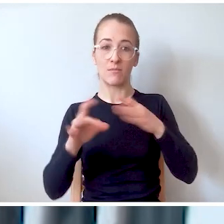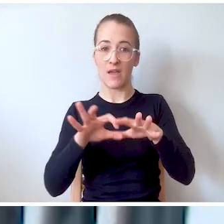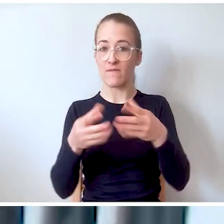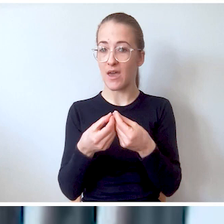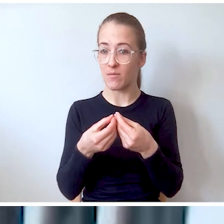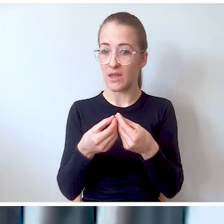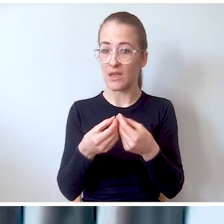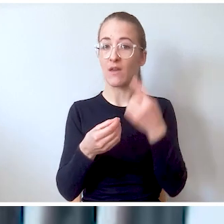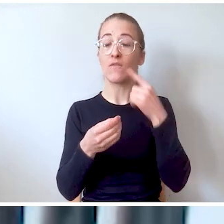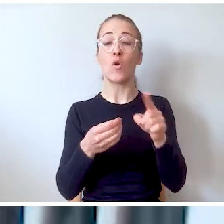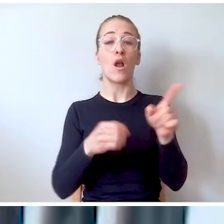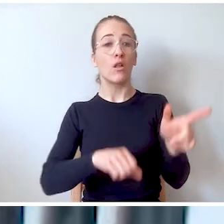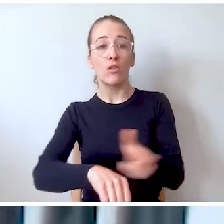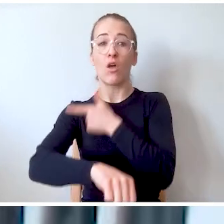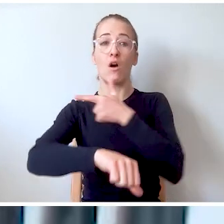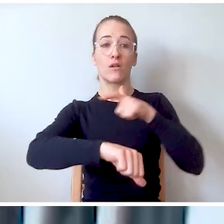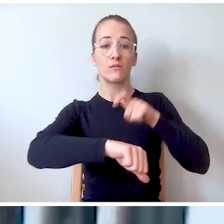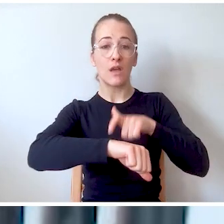So for a long time I almost